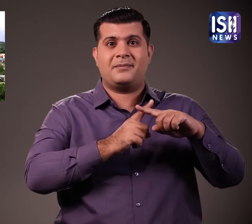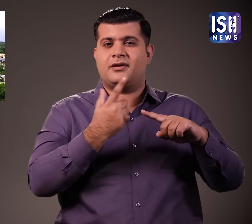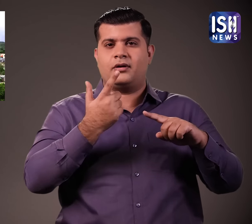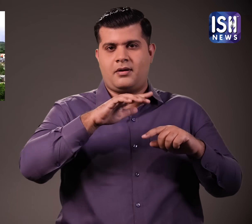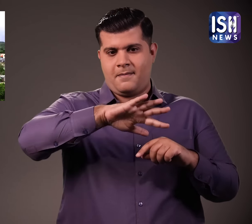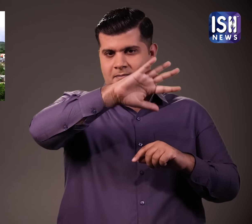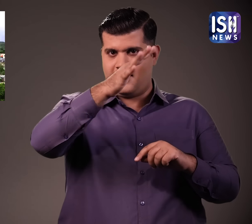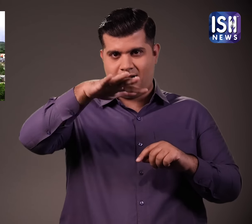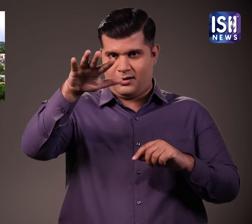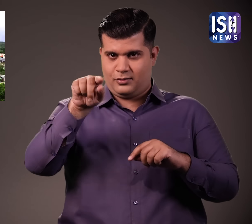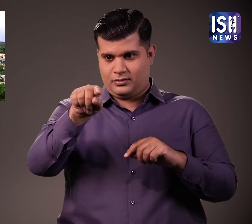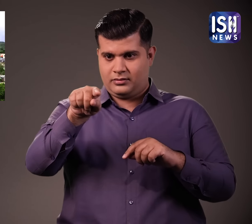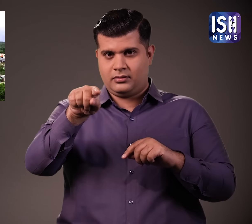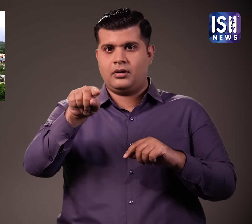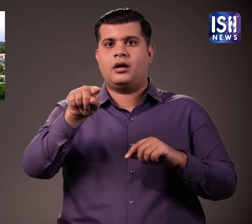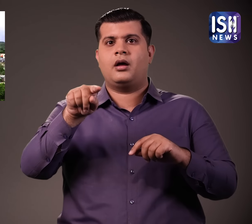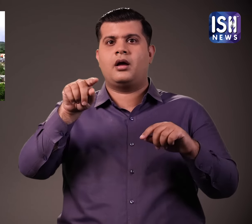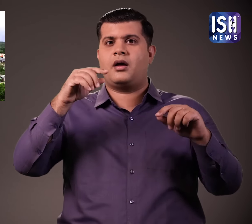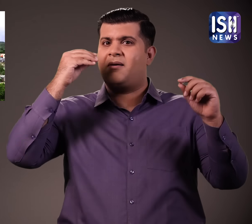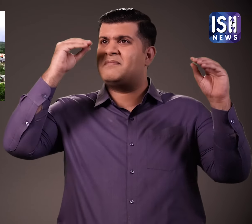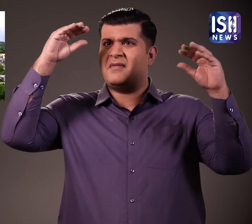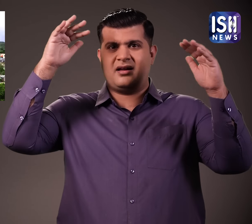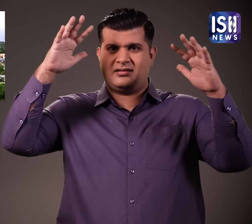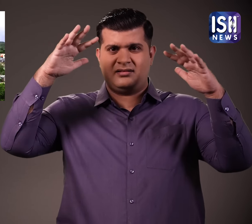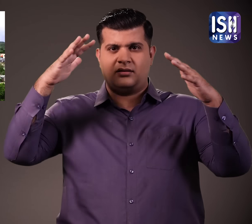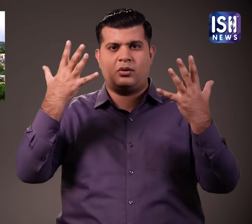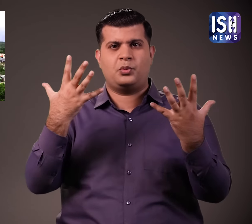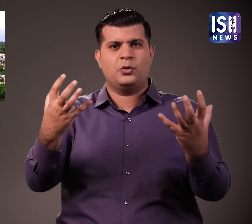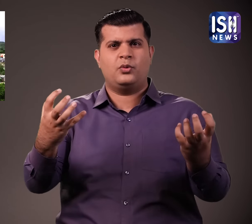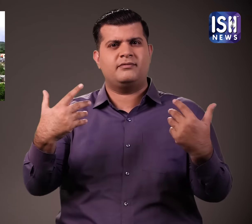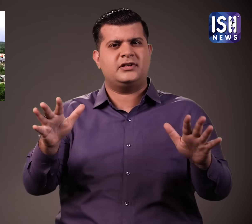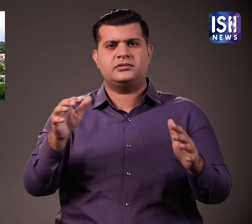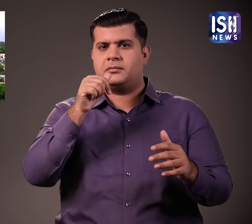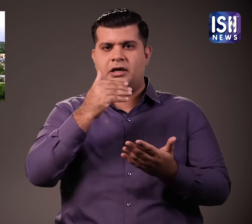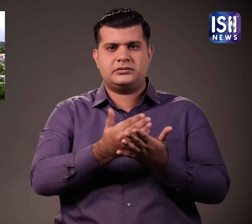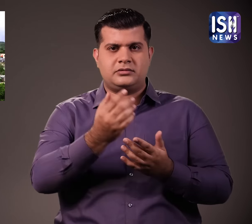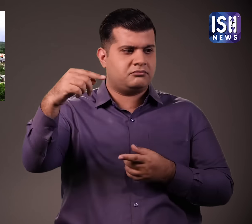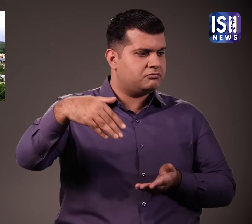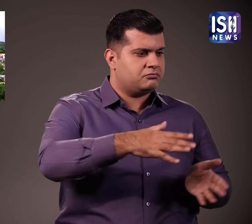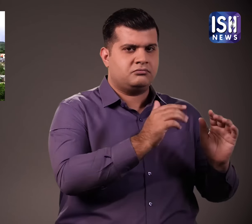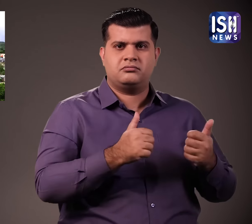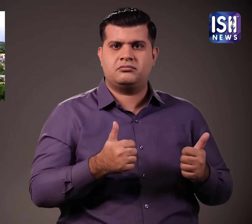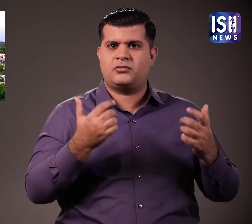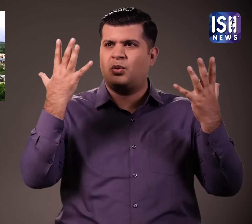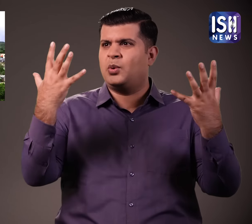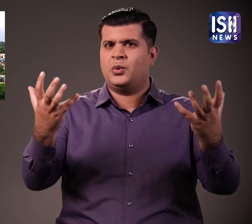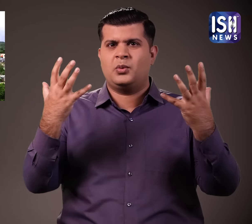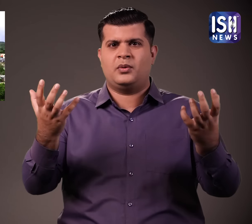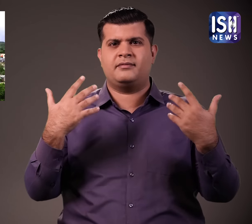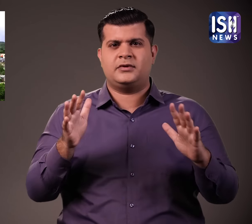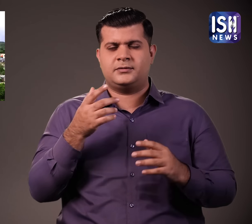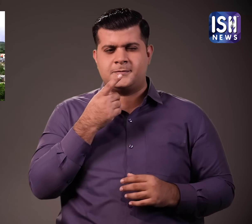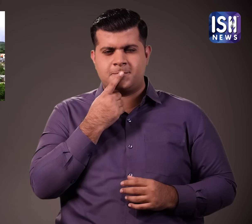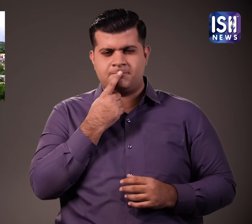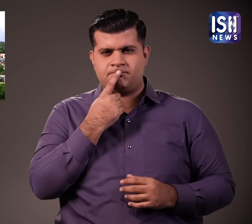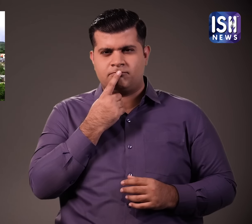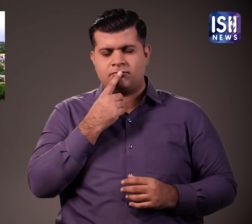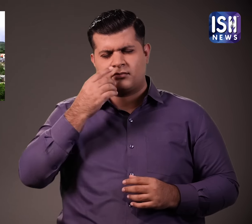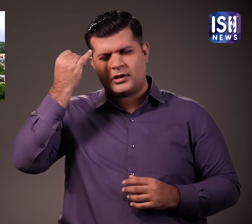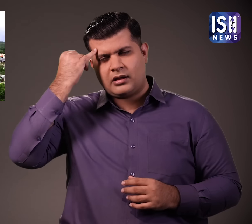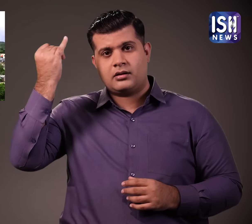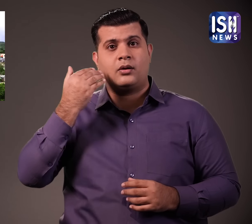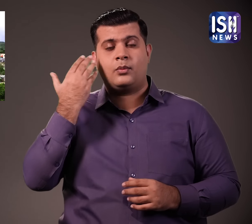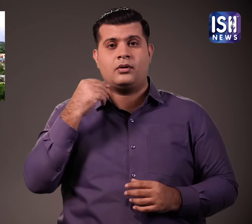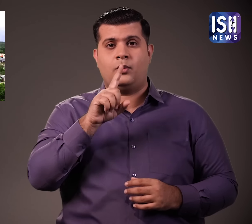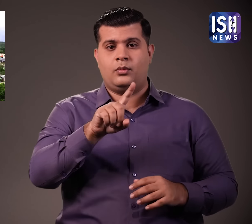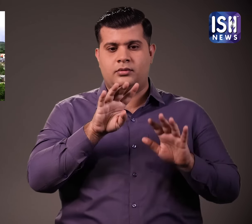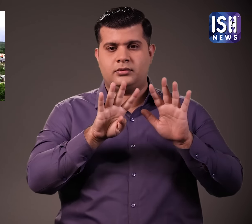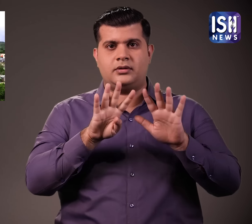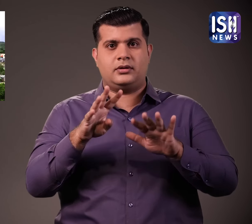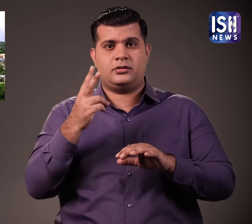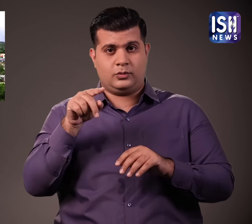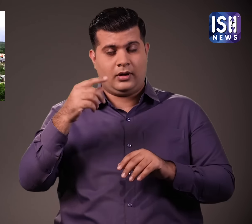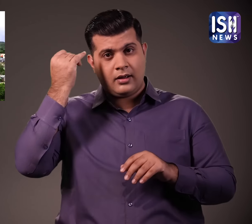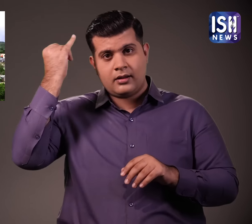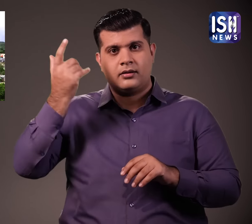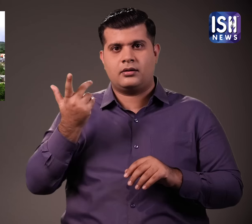A lot of the rainwater was not being saved. This is why in 1992,